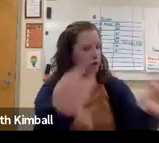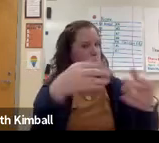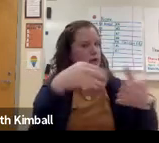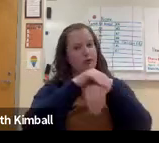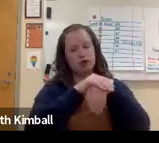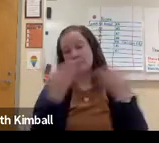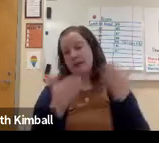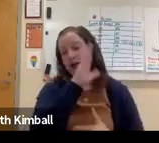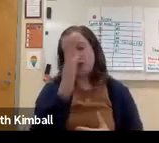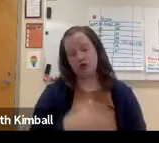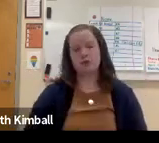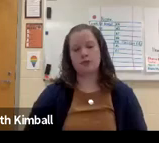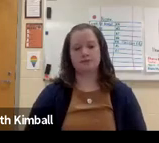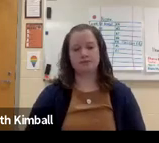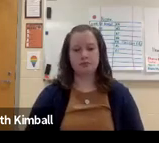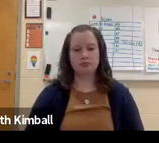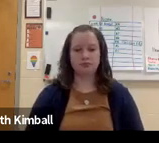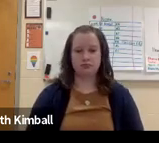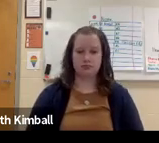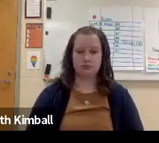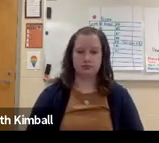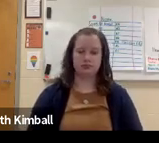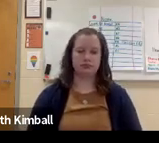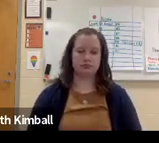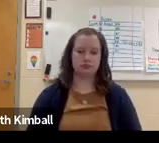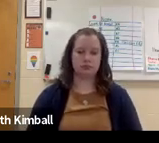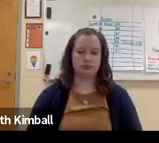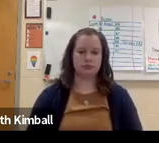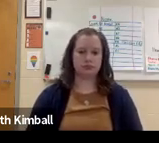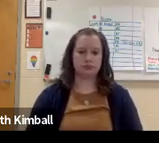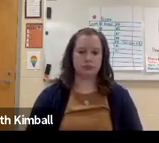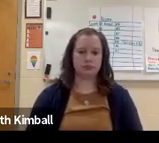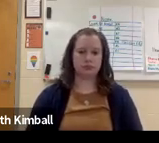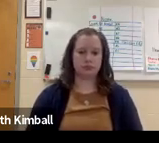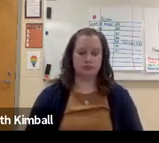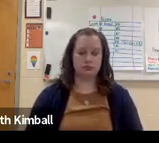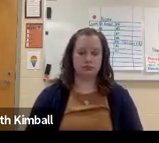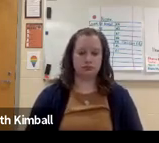But a deaf student may never be completely fluent in English, Right.